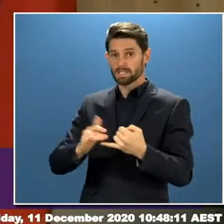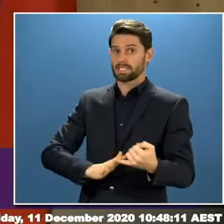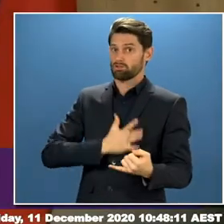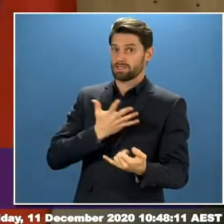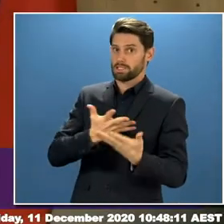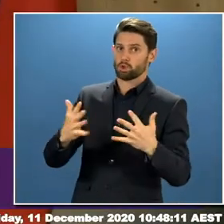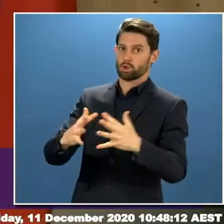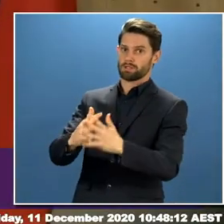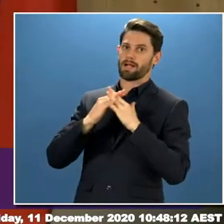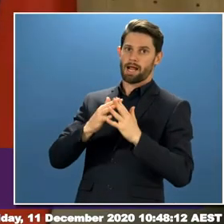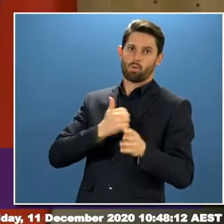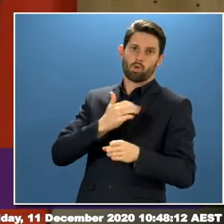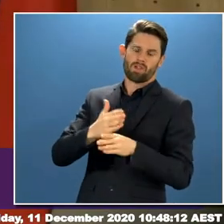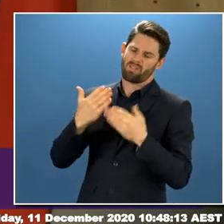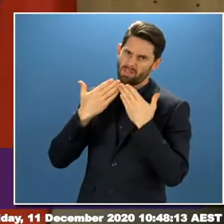Thank you for your evidence today.